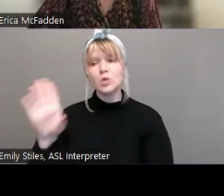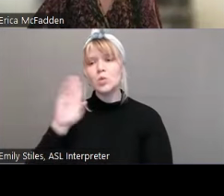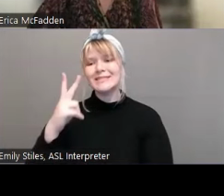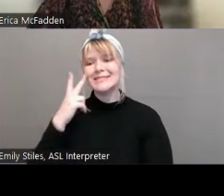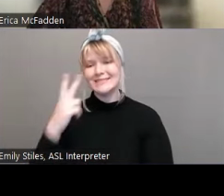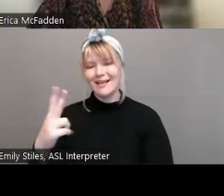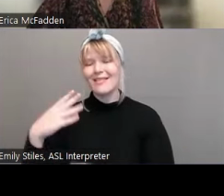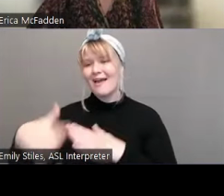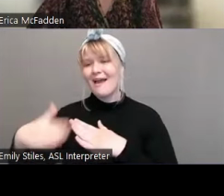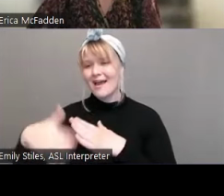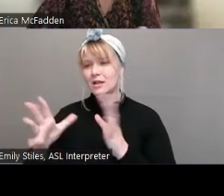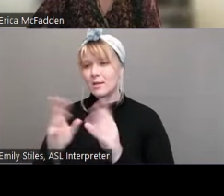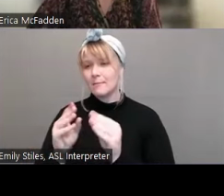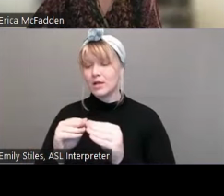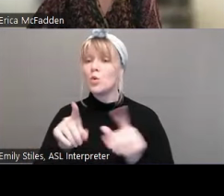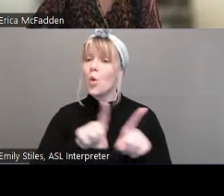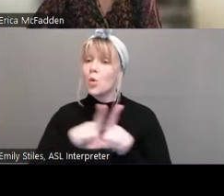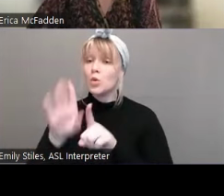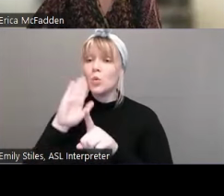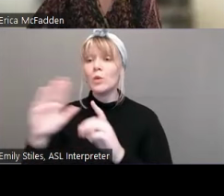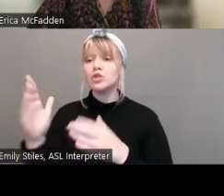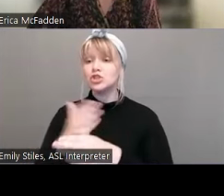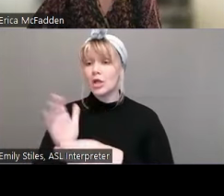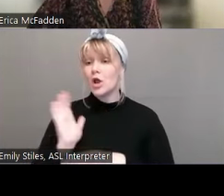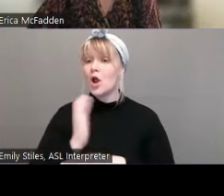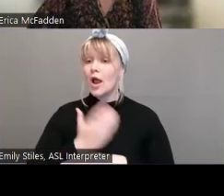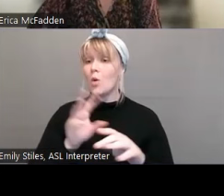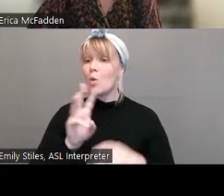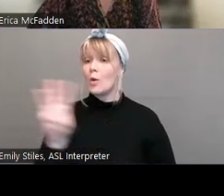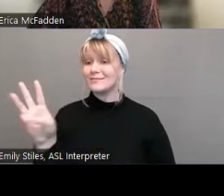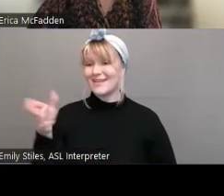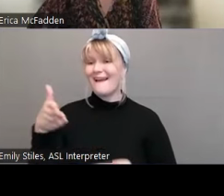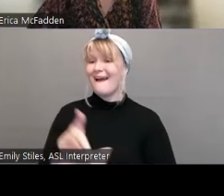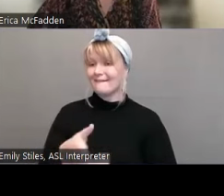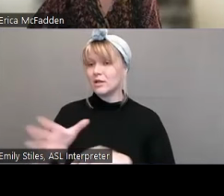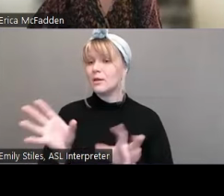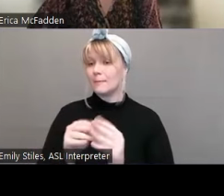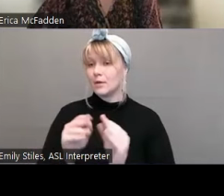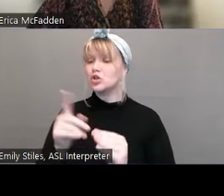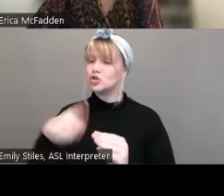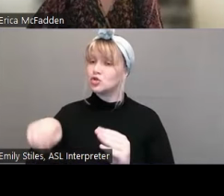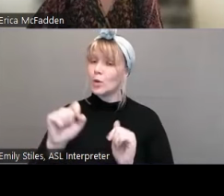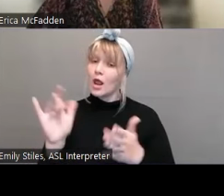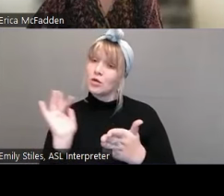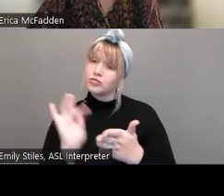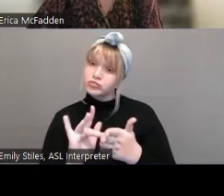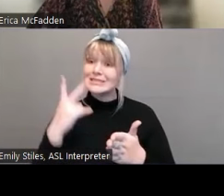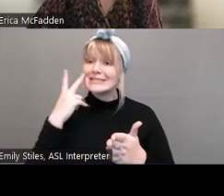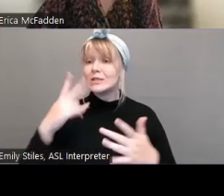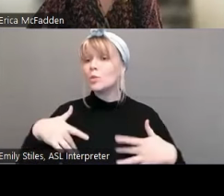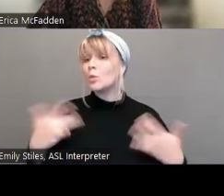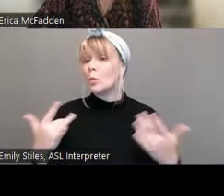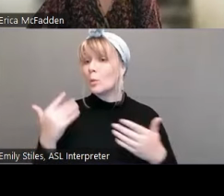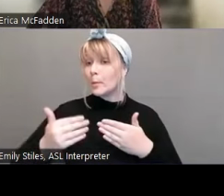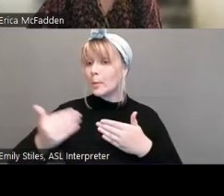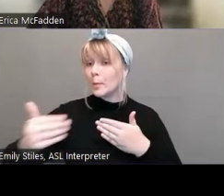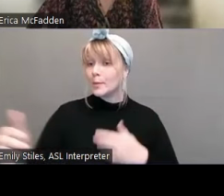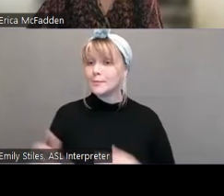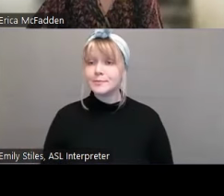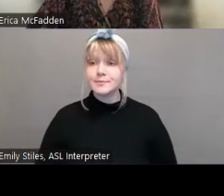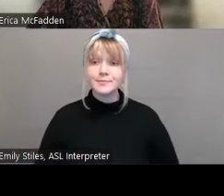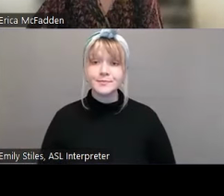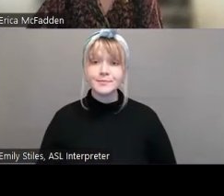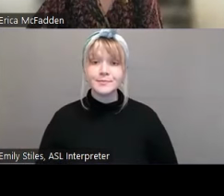So, you can be in touch with us and get periodic updates on what we are up to.